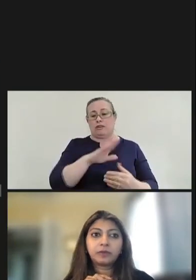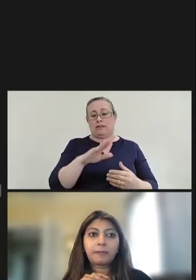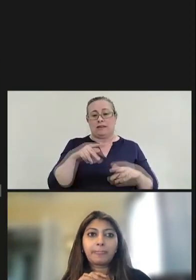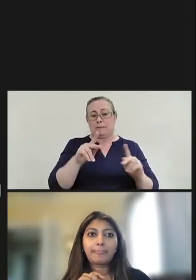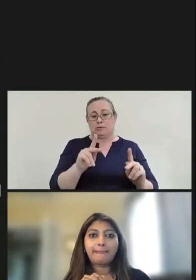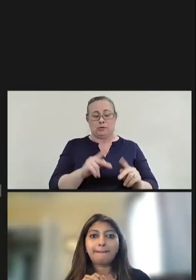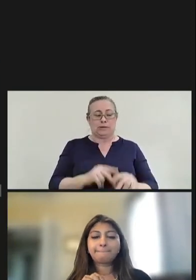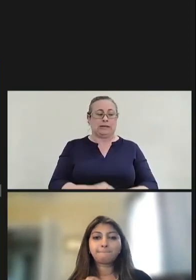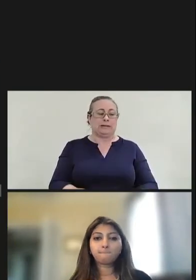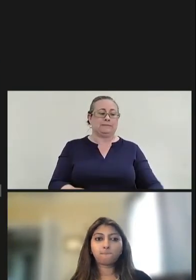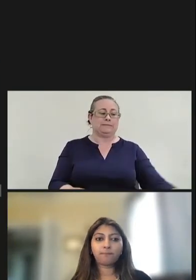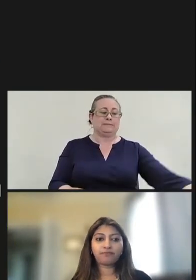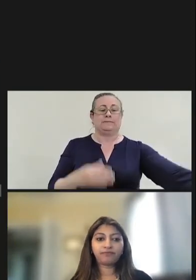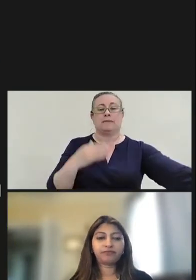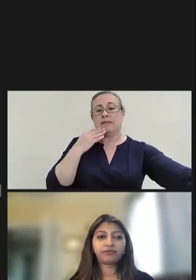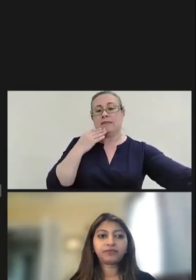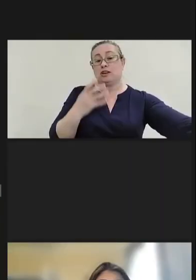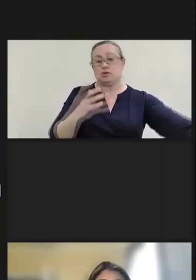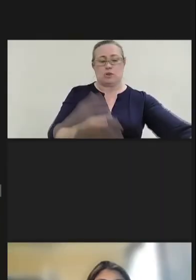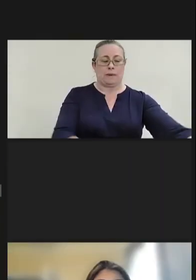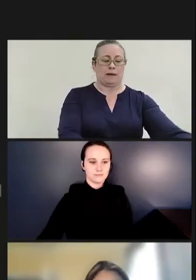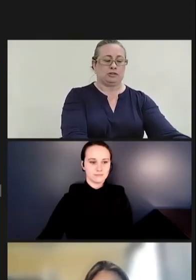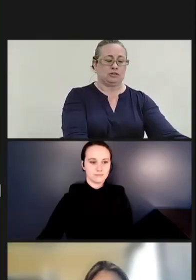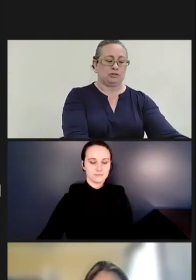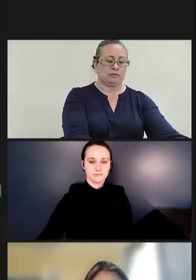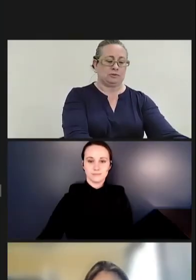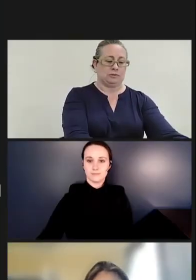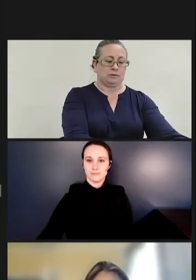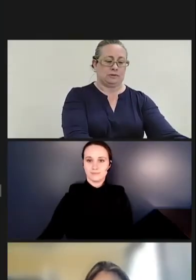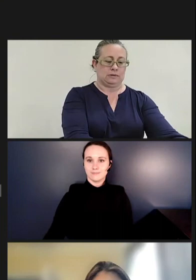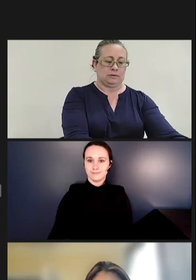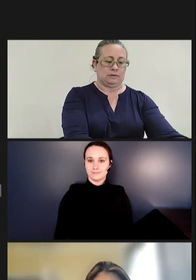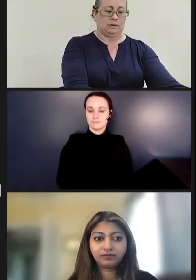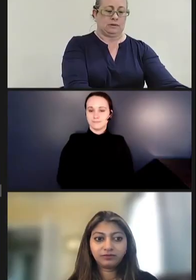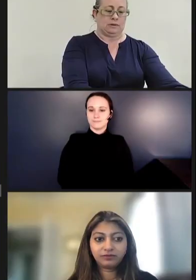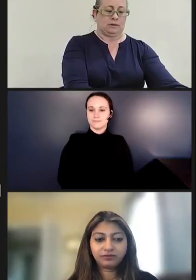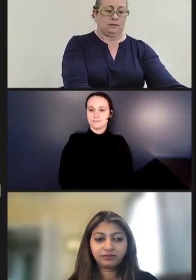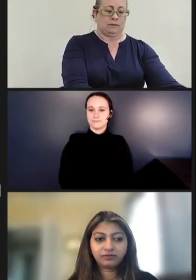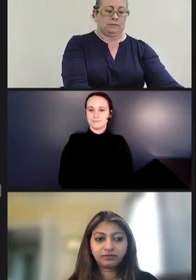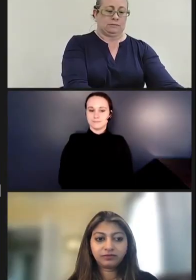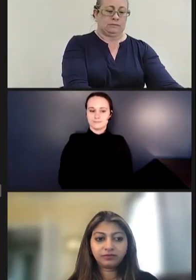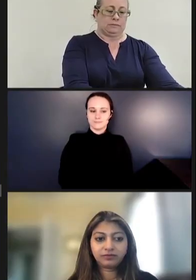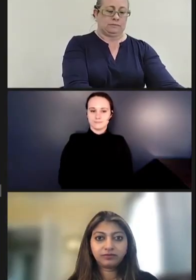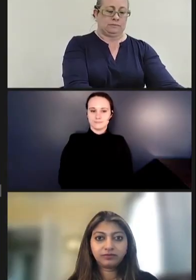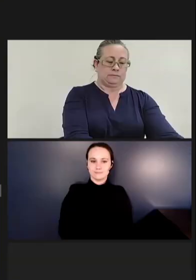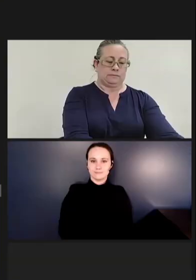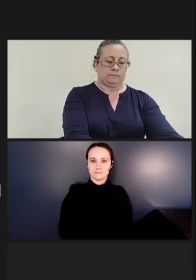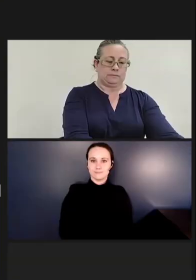Robert Hopkins: Thank you very much, Ms. Zava. We'll turn to the next presenter, Marquisha Johns